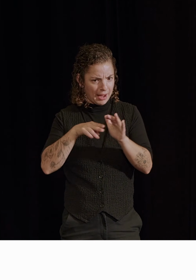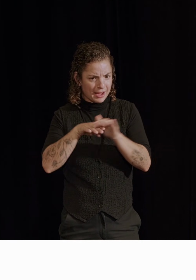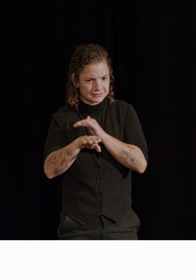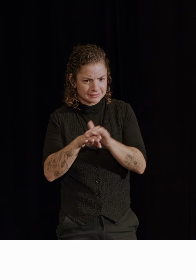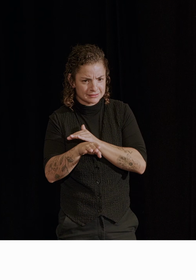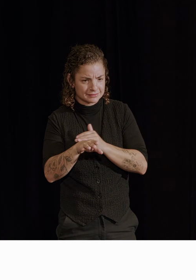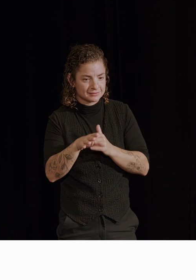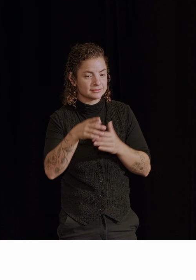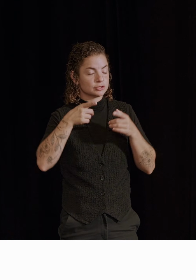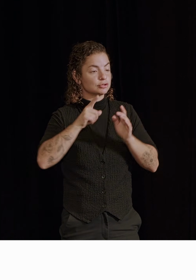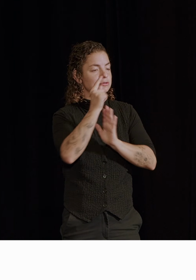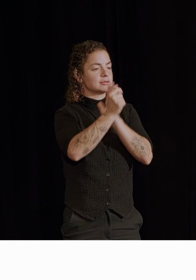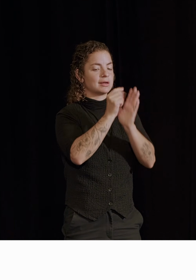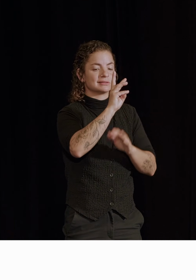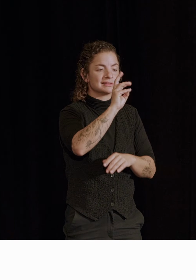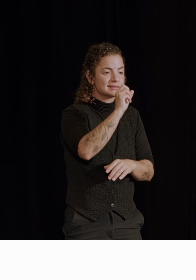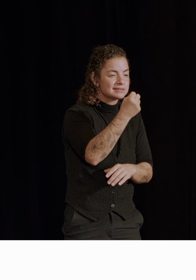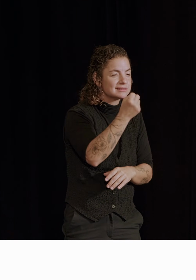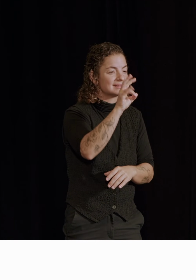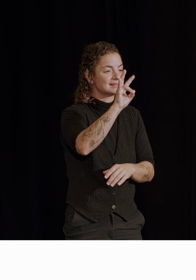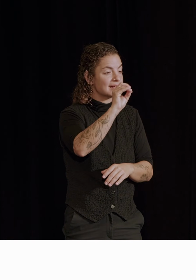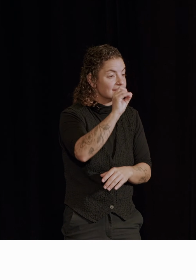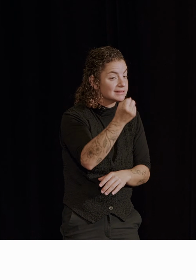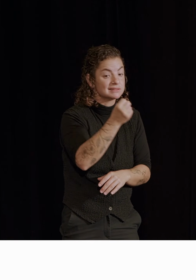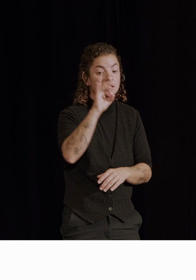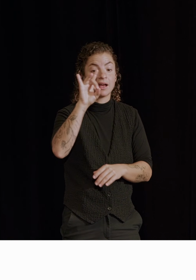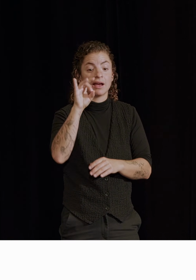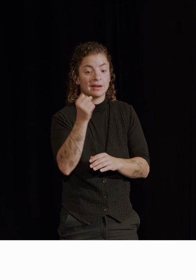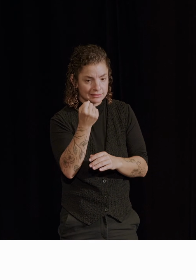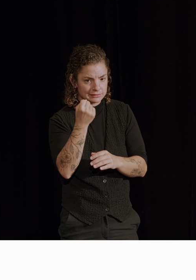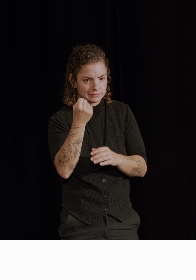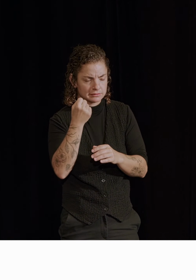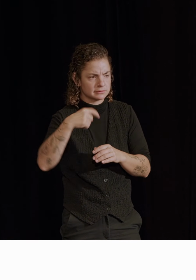even though many aspects of society were backward and needed to move forward,